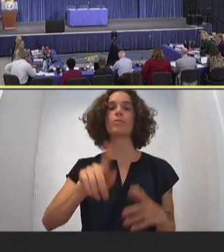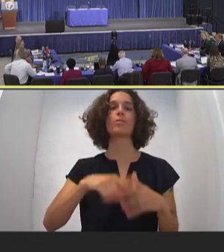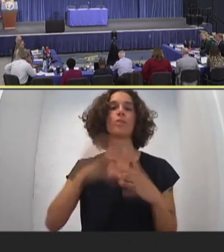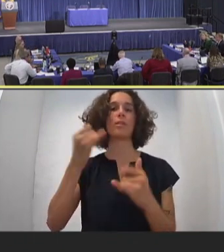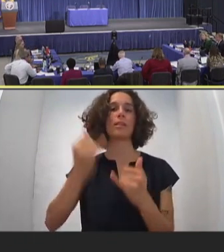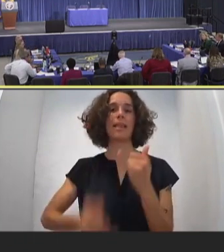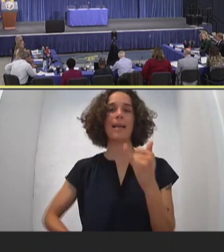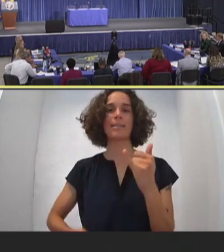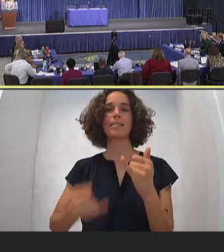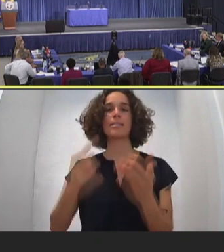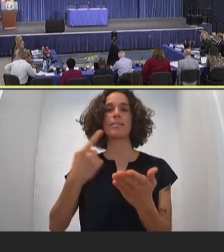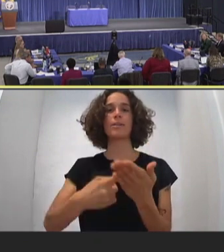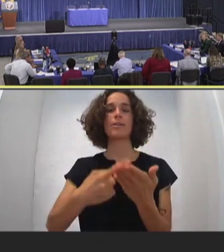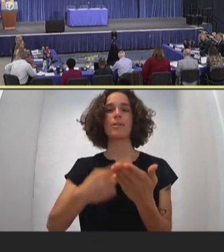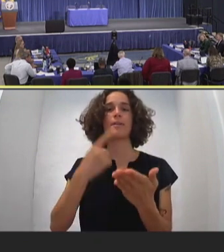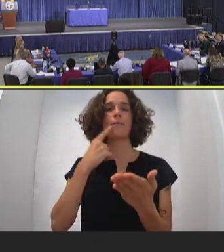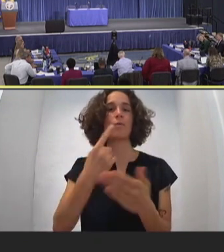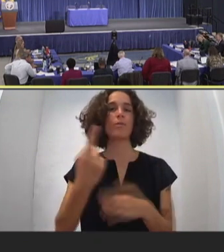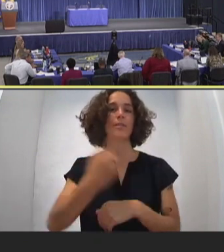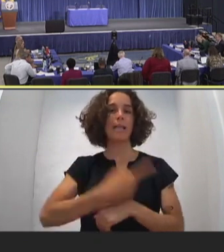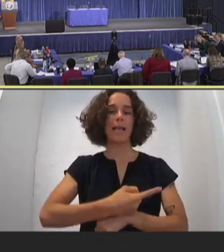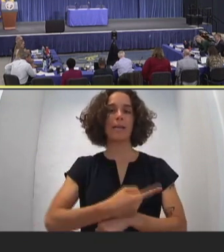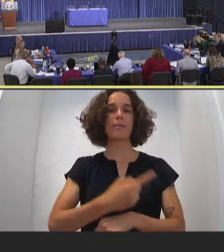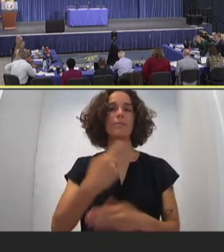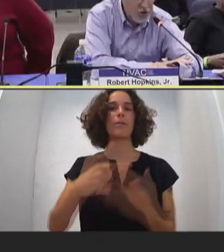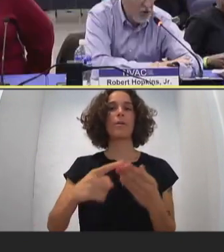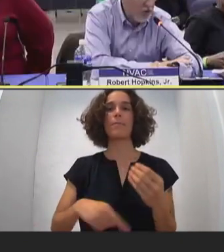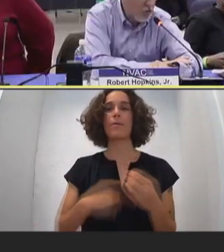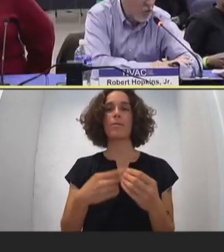discussion for the day. We'll be talking about the National Strategy Charge Working